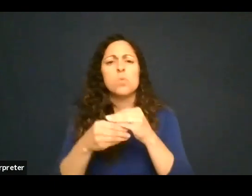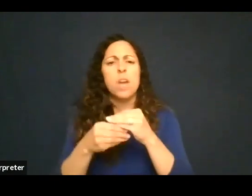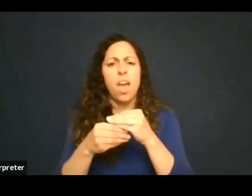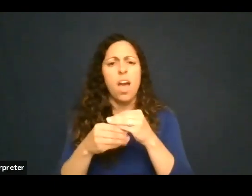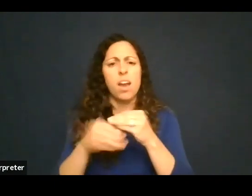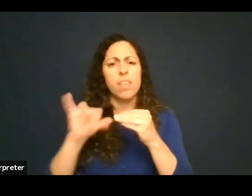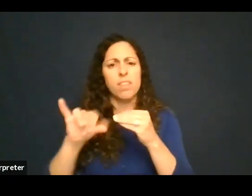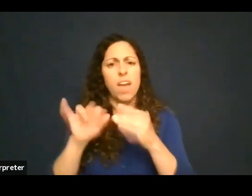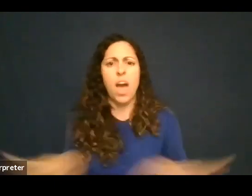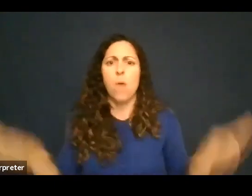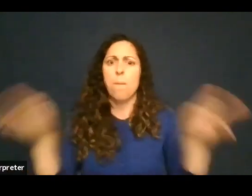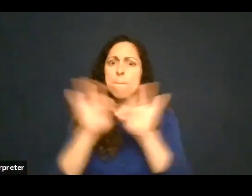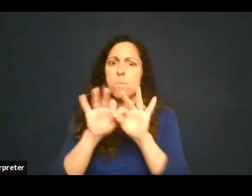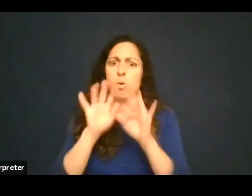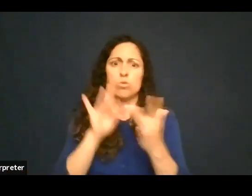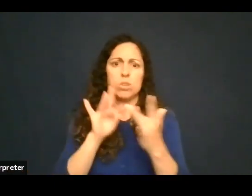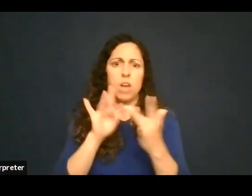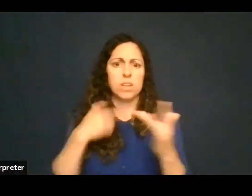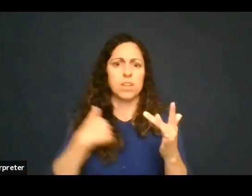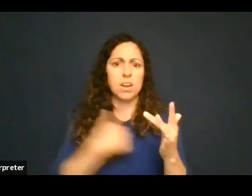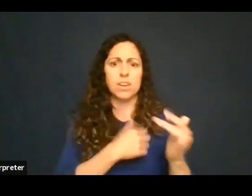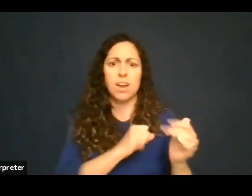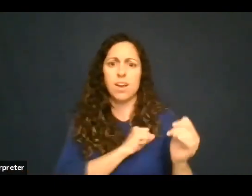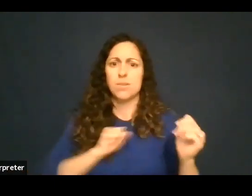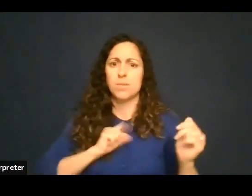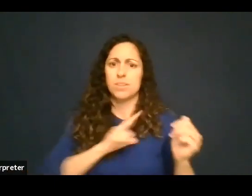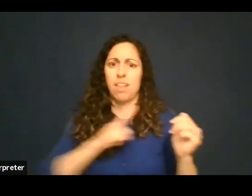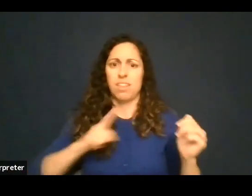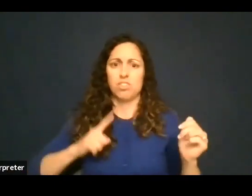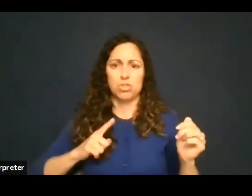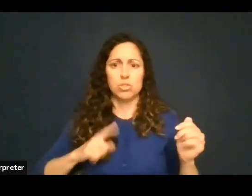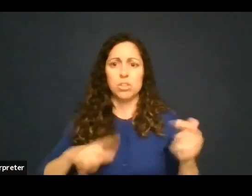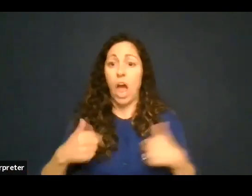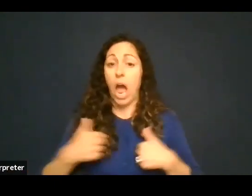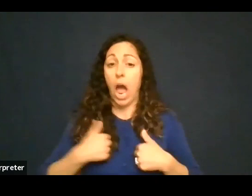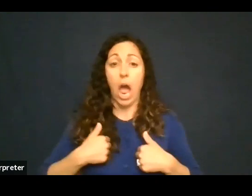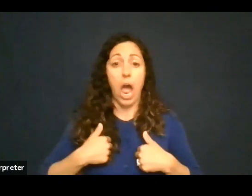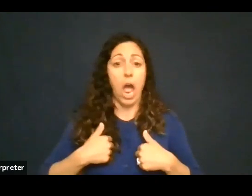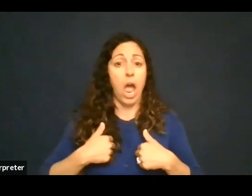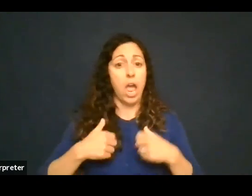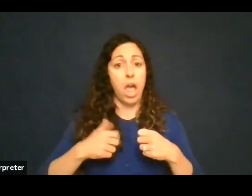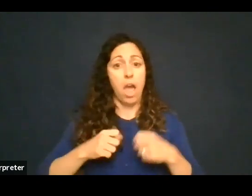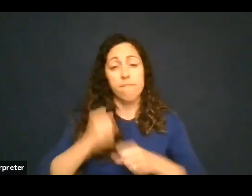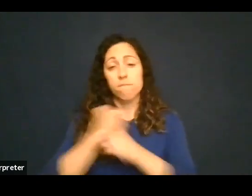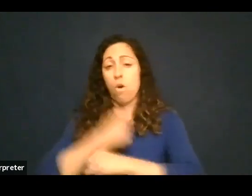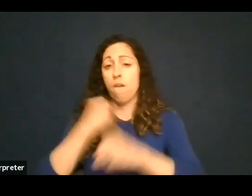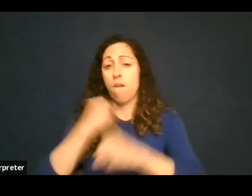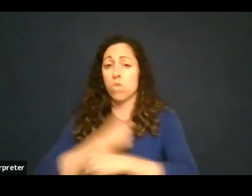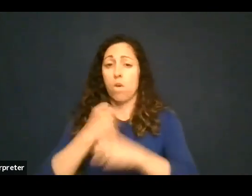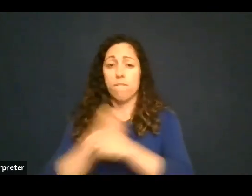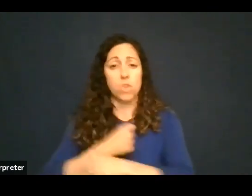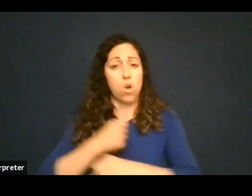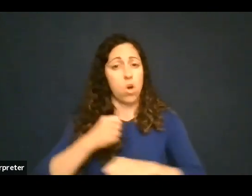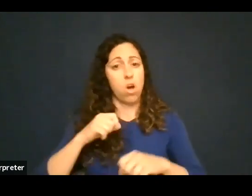I've lobbied on Capitol Hill twice for biomedical research. And really, how it goes is, you will talk to someone--